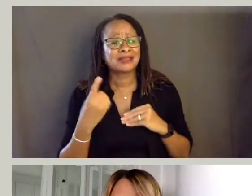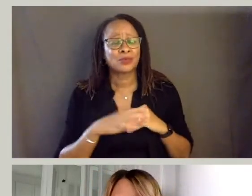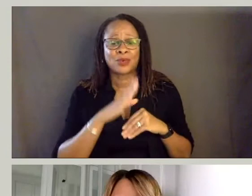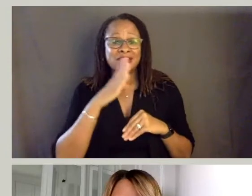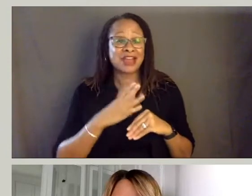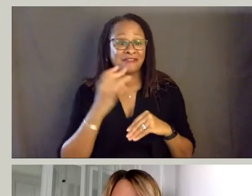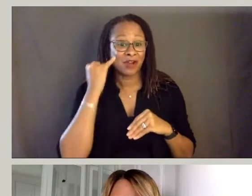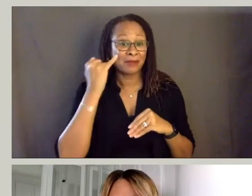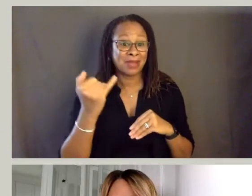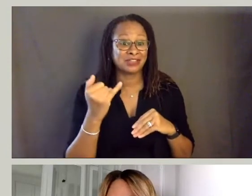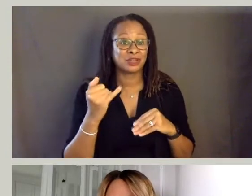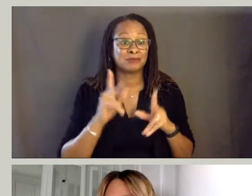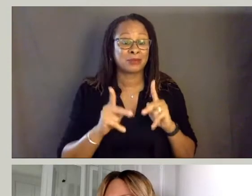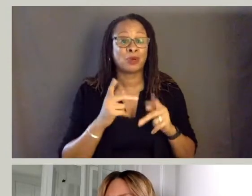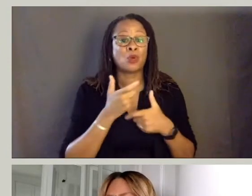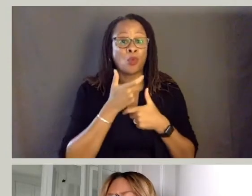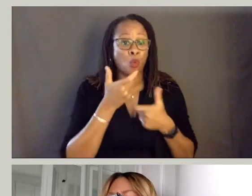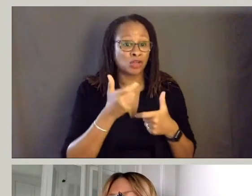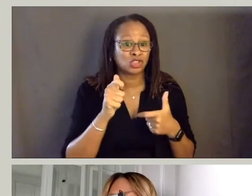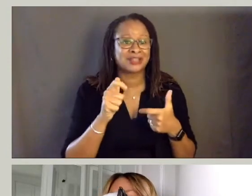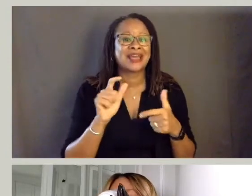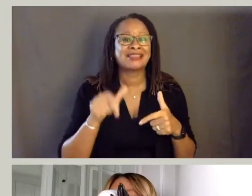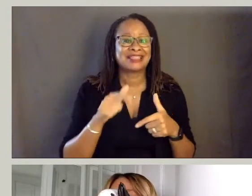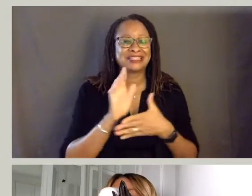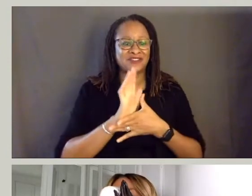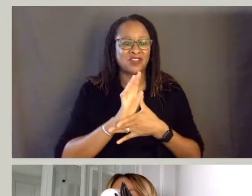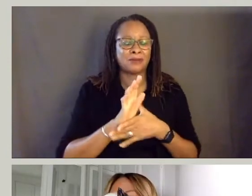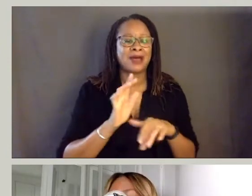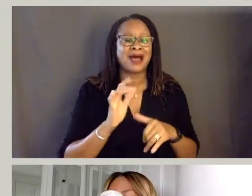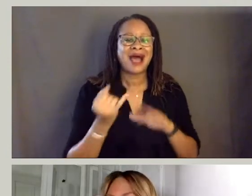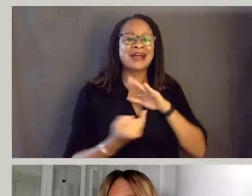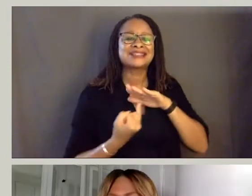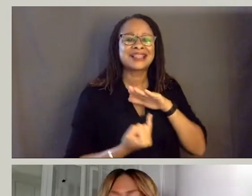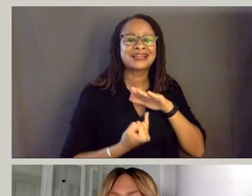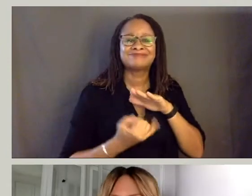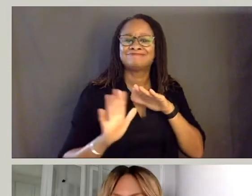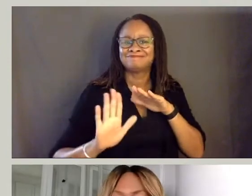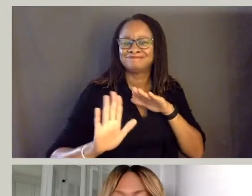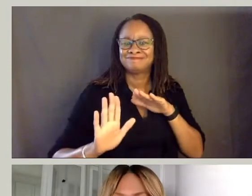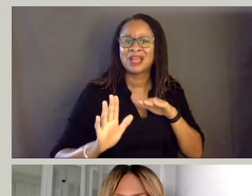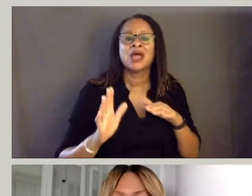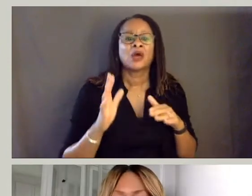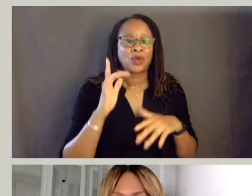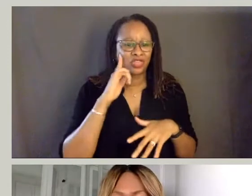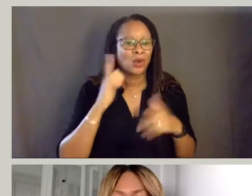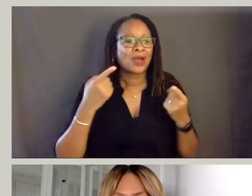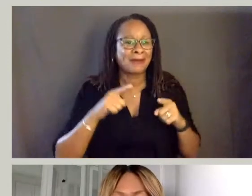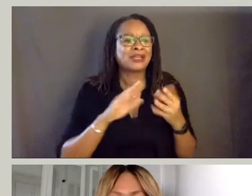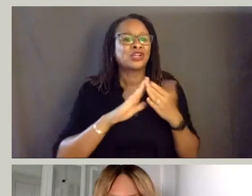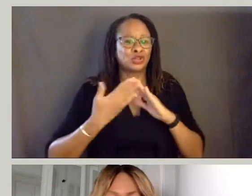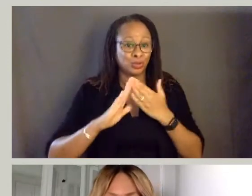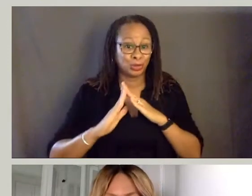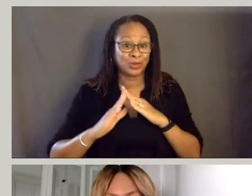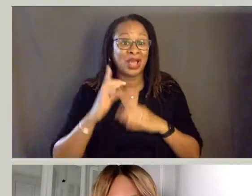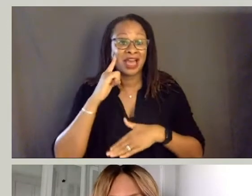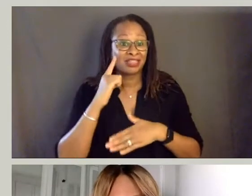watching this film in isolation, right, it was definitely something we imagined would happen in community. And I think part of hearing other people